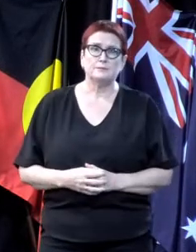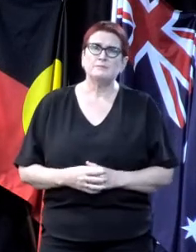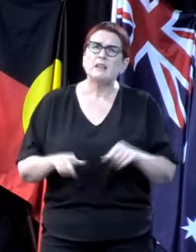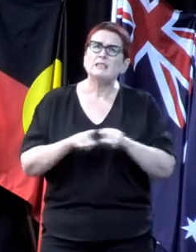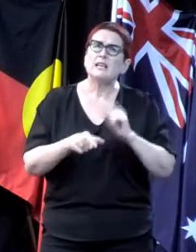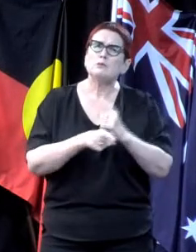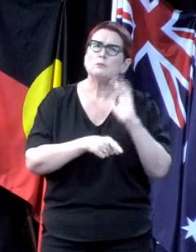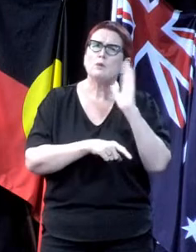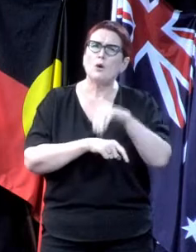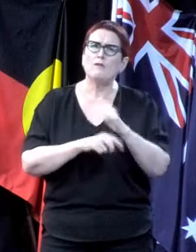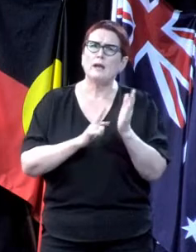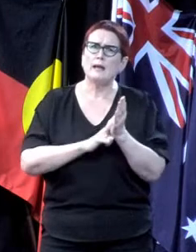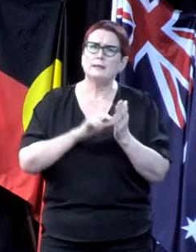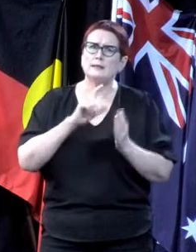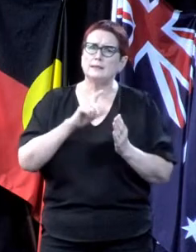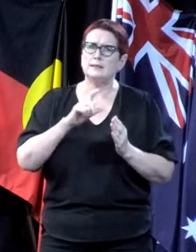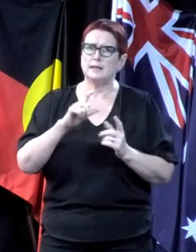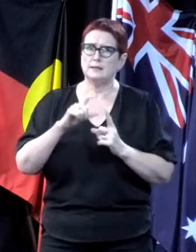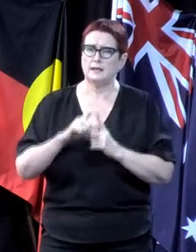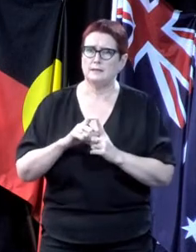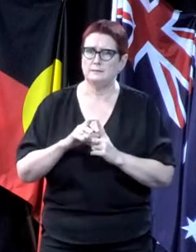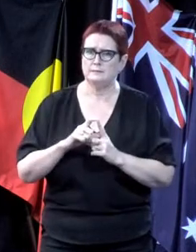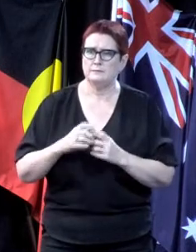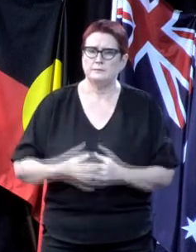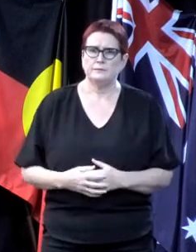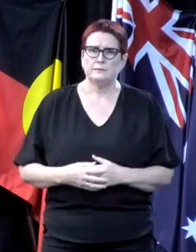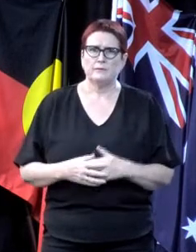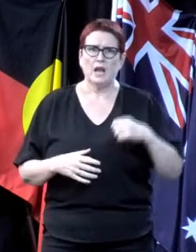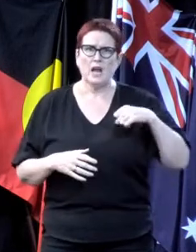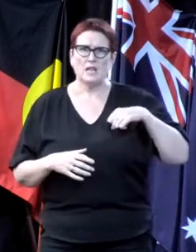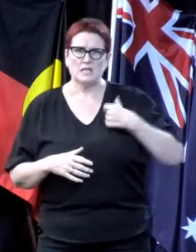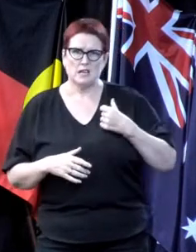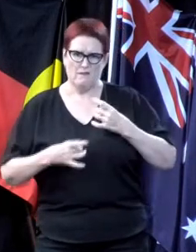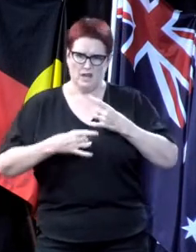So, as staff, we’re picking the levels of adjustment that the student receives